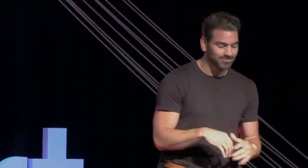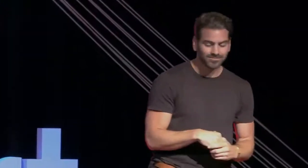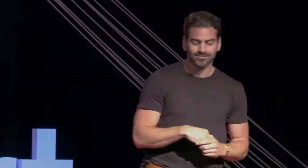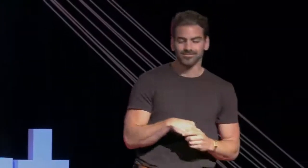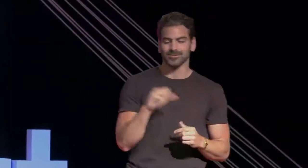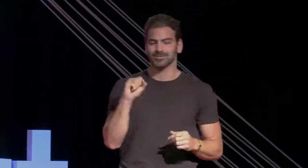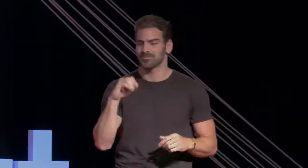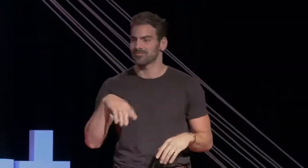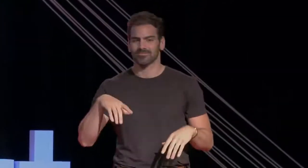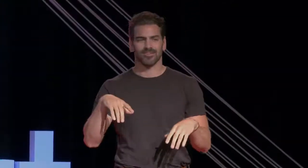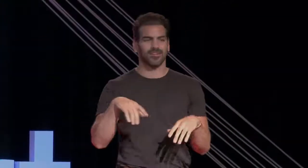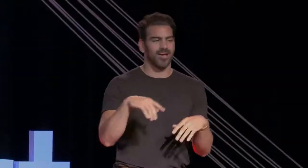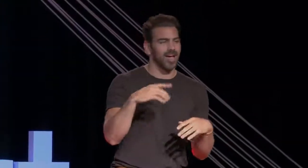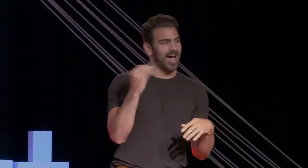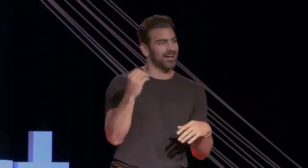since then i've been to over 43 countries